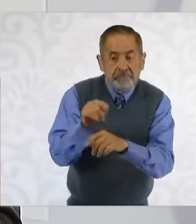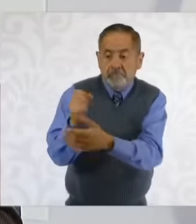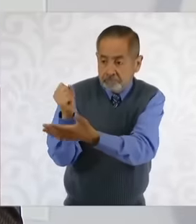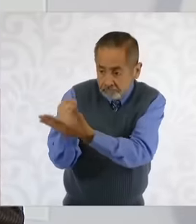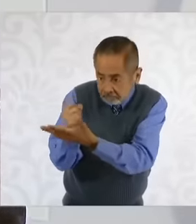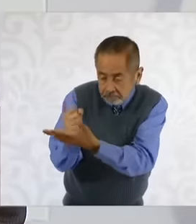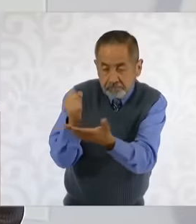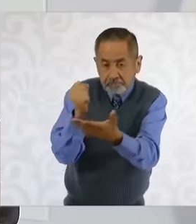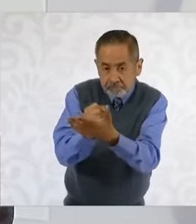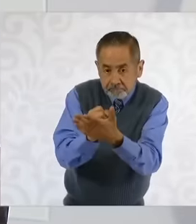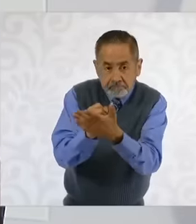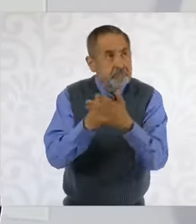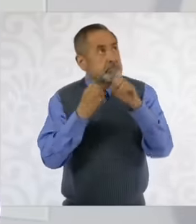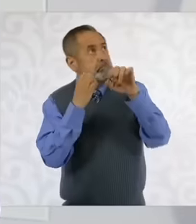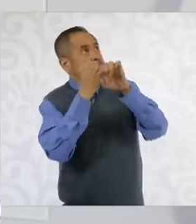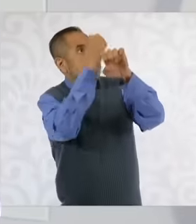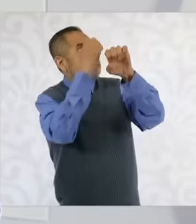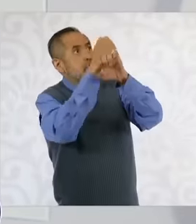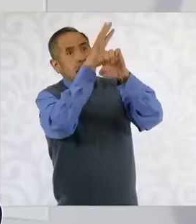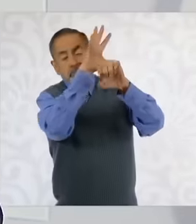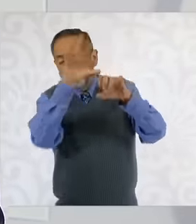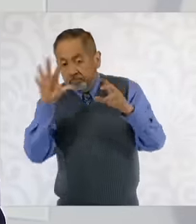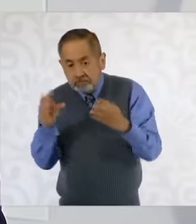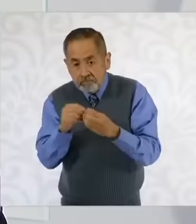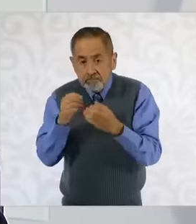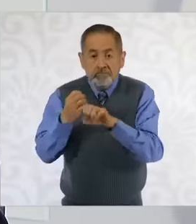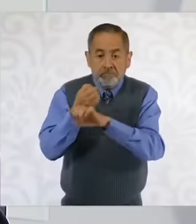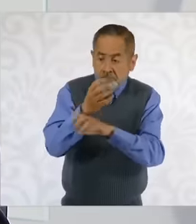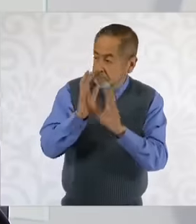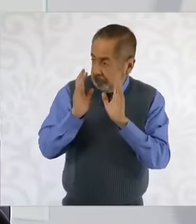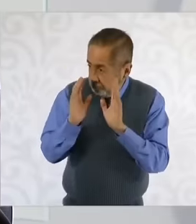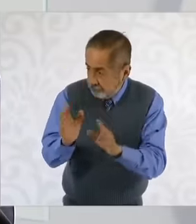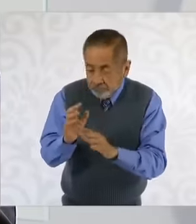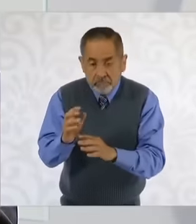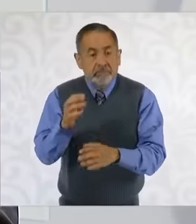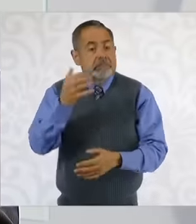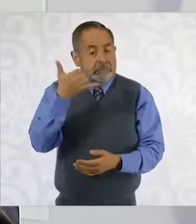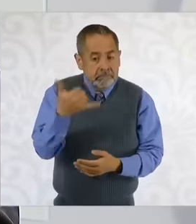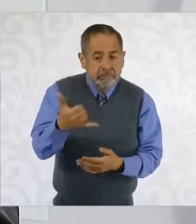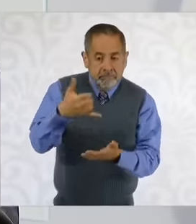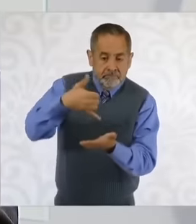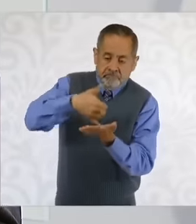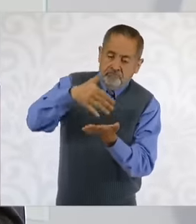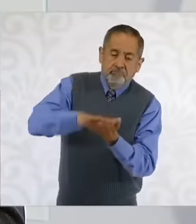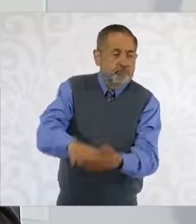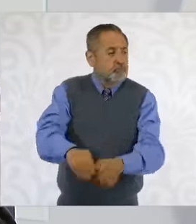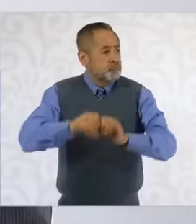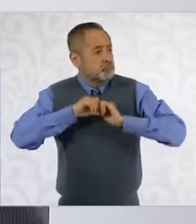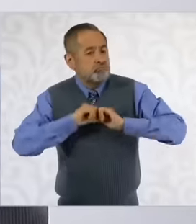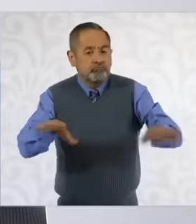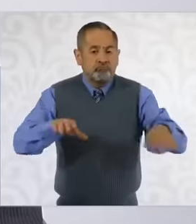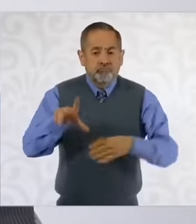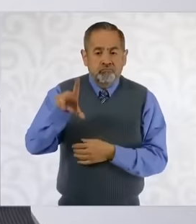their official publication has been made through the Official Gazette of the Federation, they become